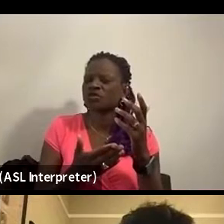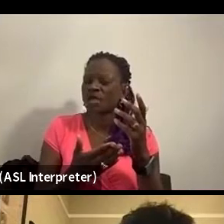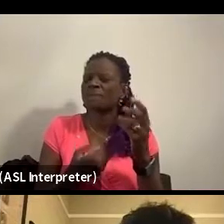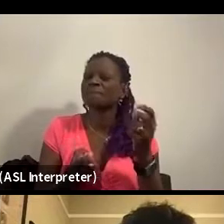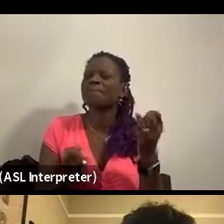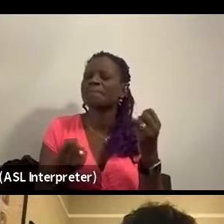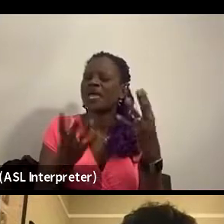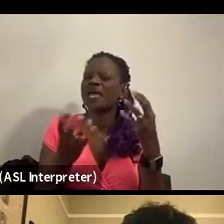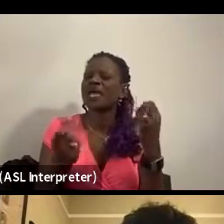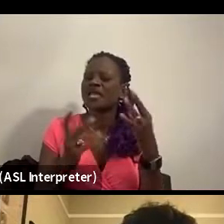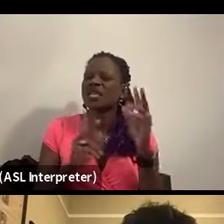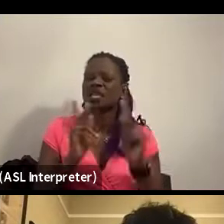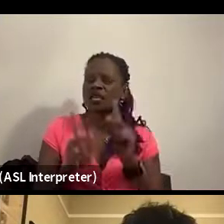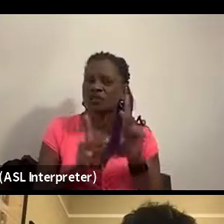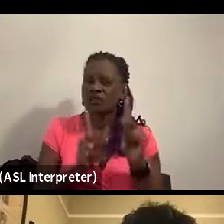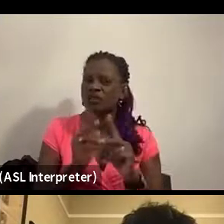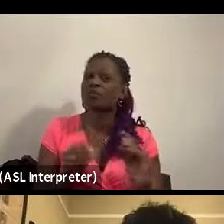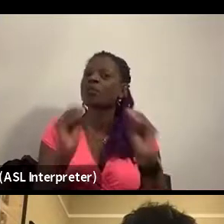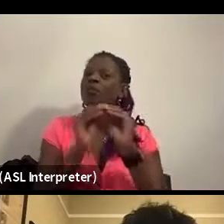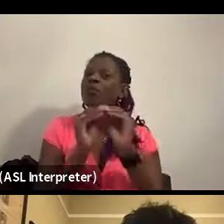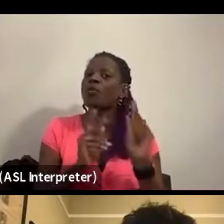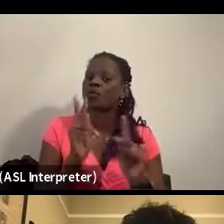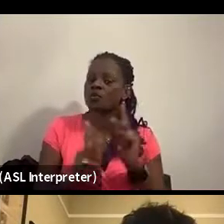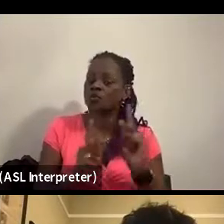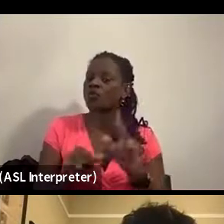And it's going to require us to work